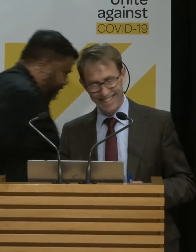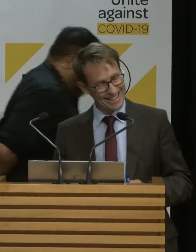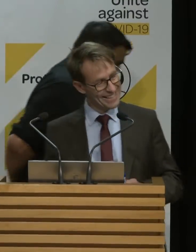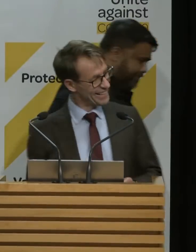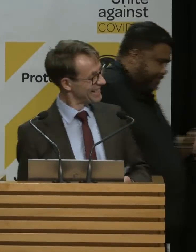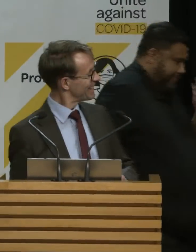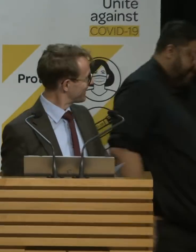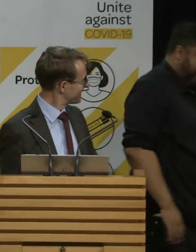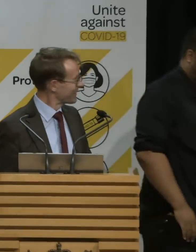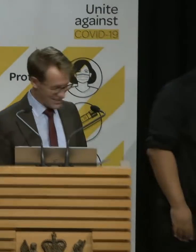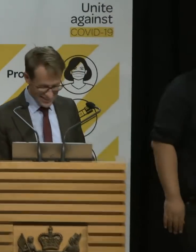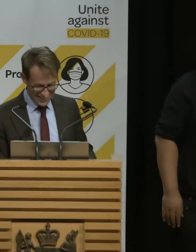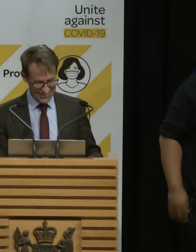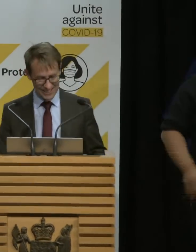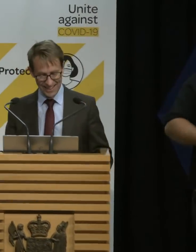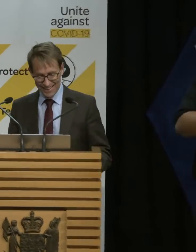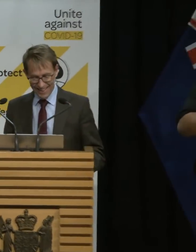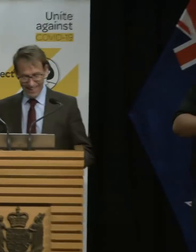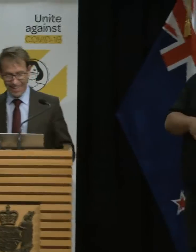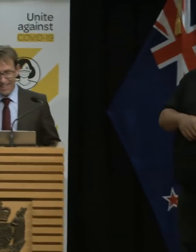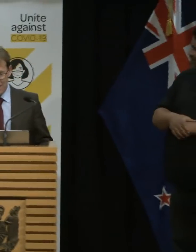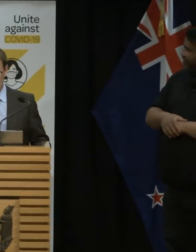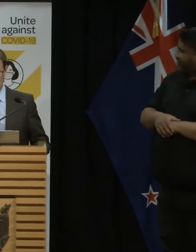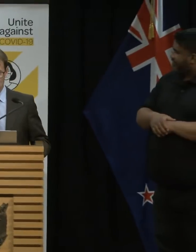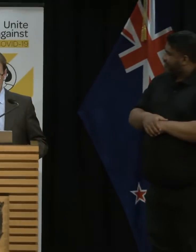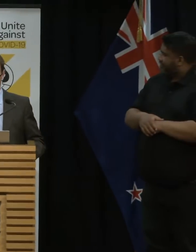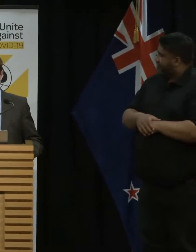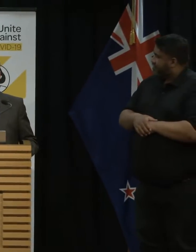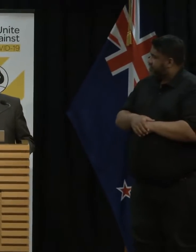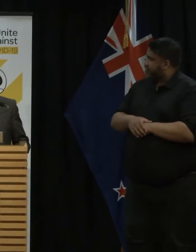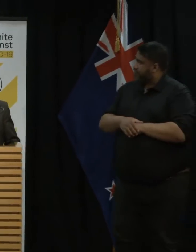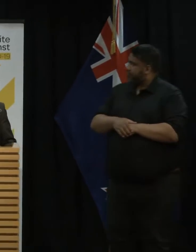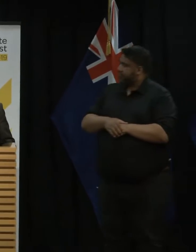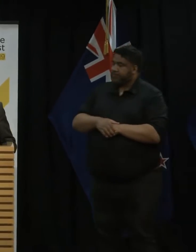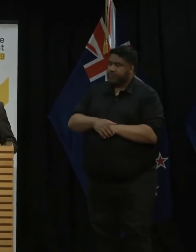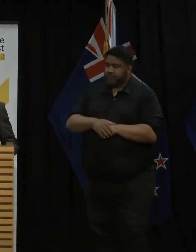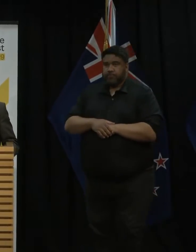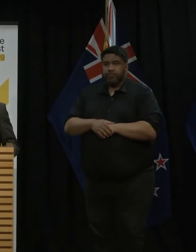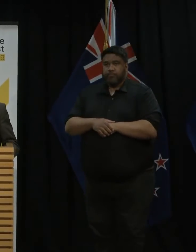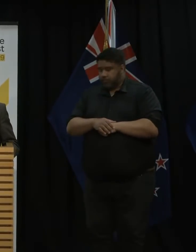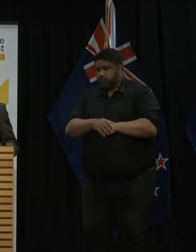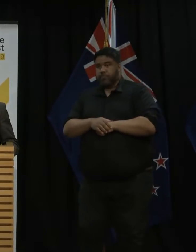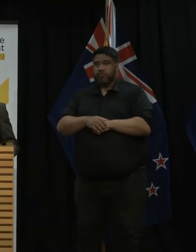Our interpreter might move to